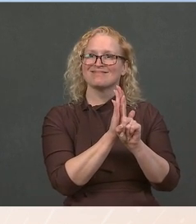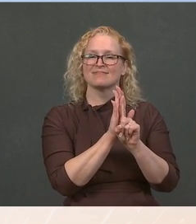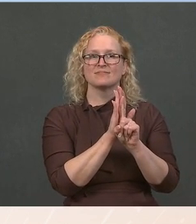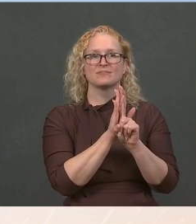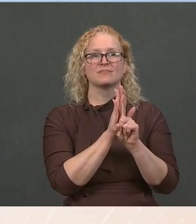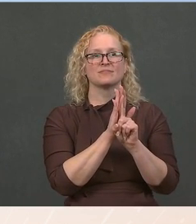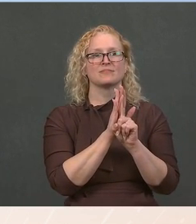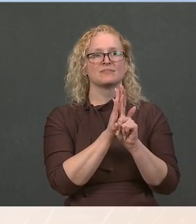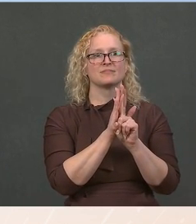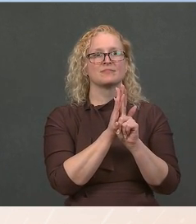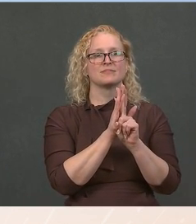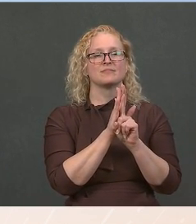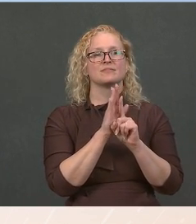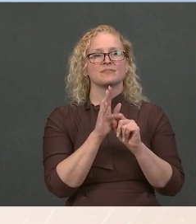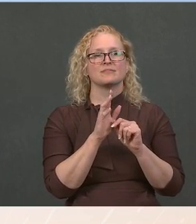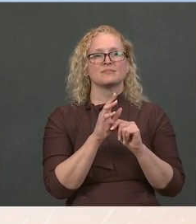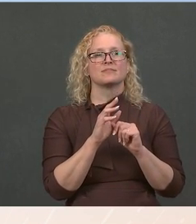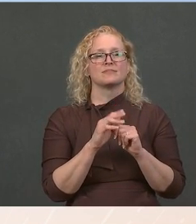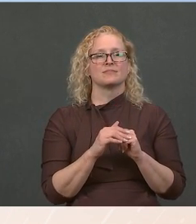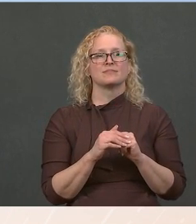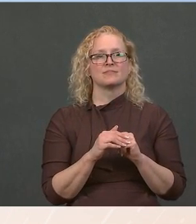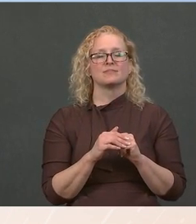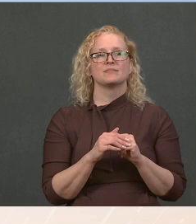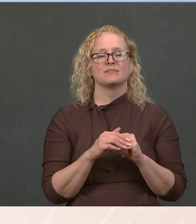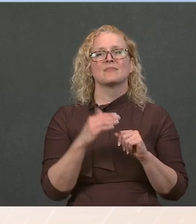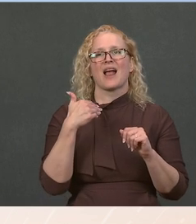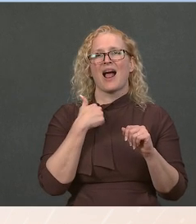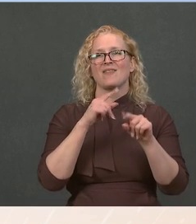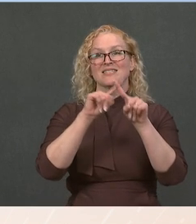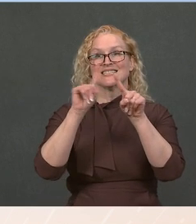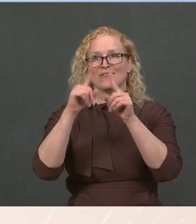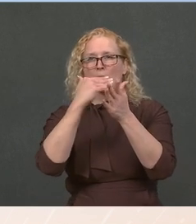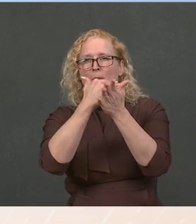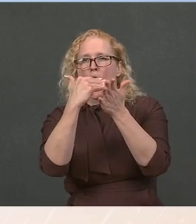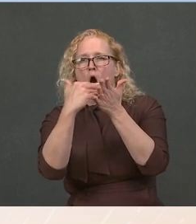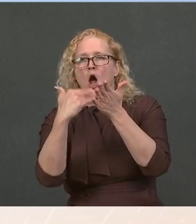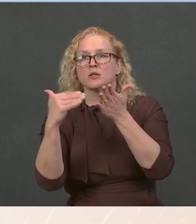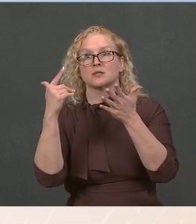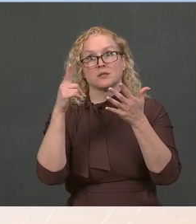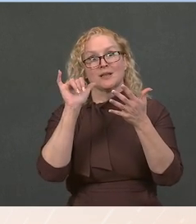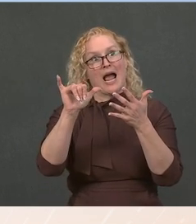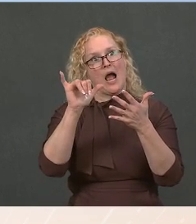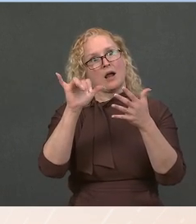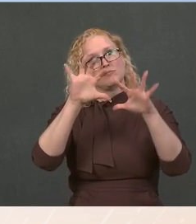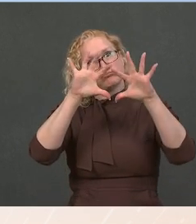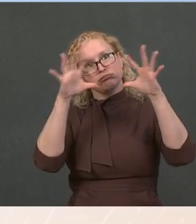And so, now the Speaker is working very closely with her members and her leadership to get this done.